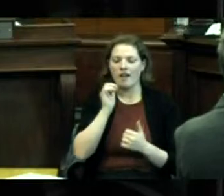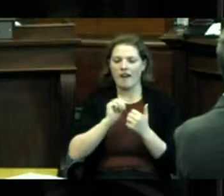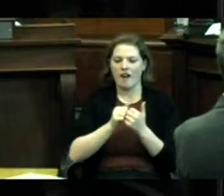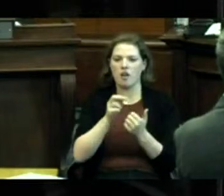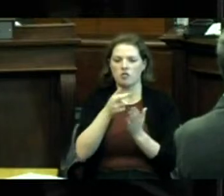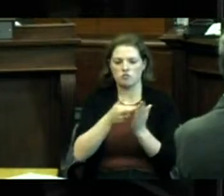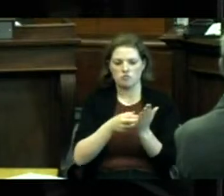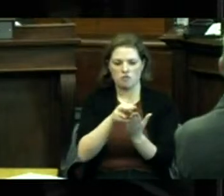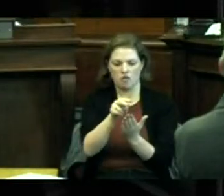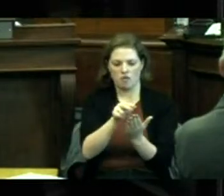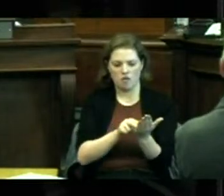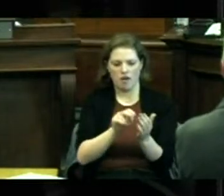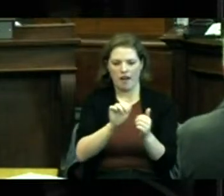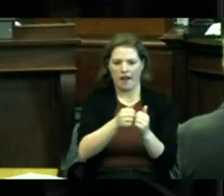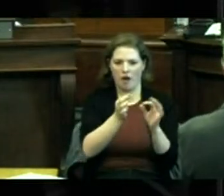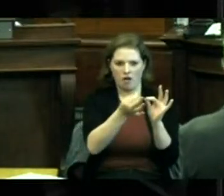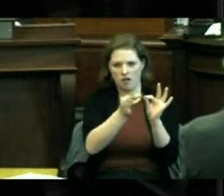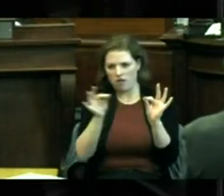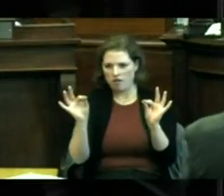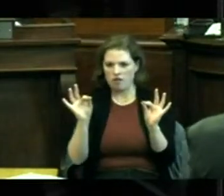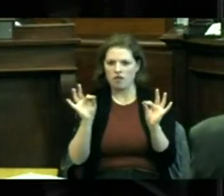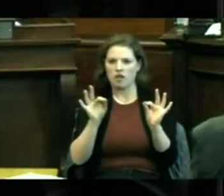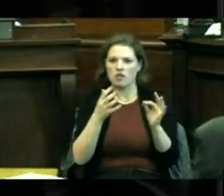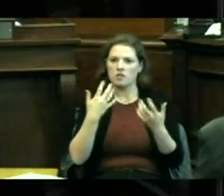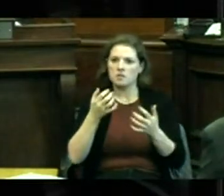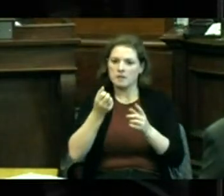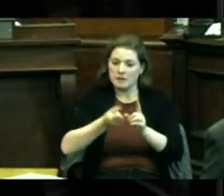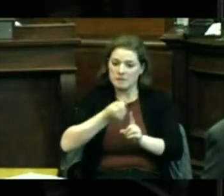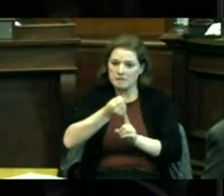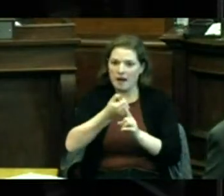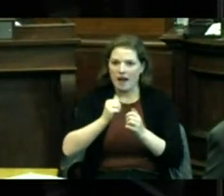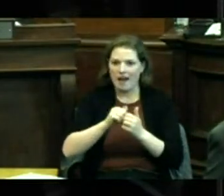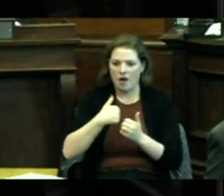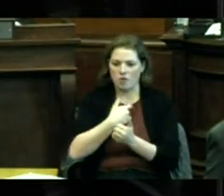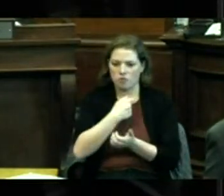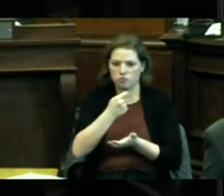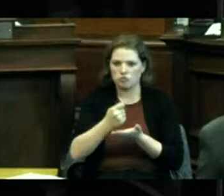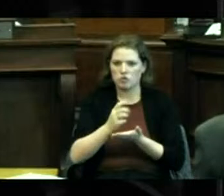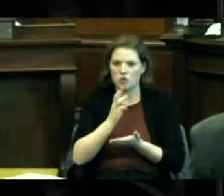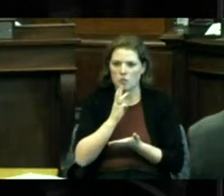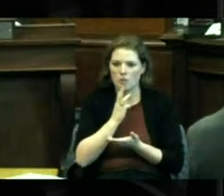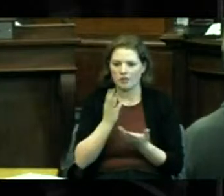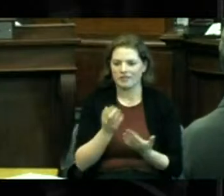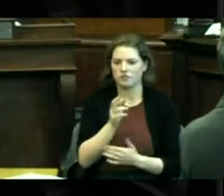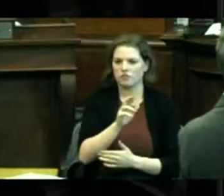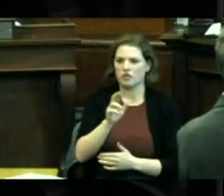realized that the way that it